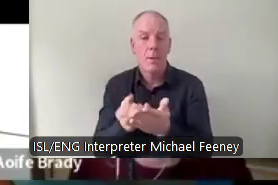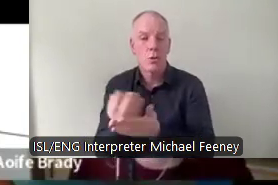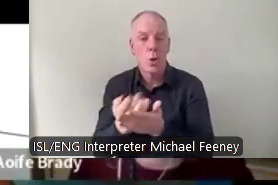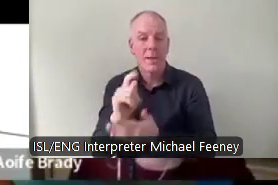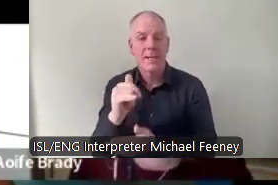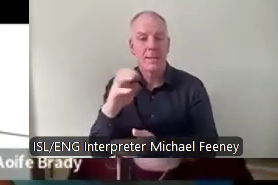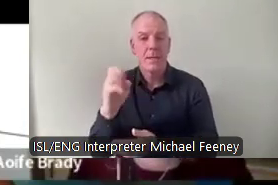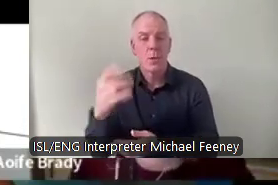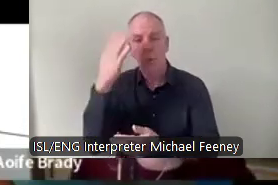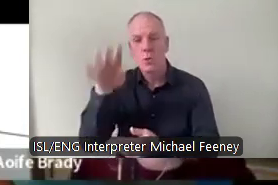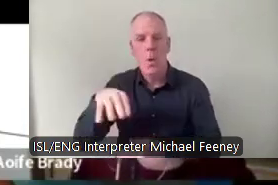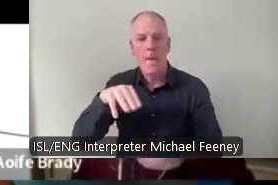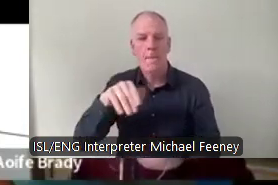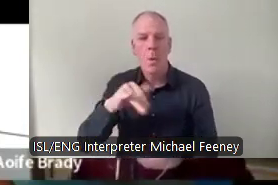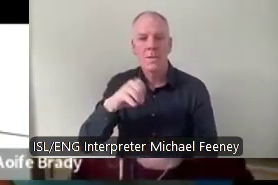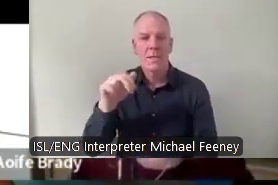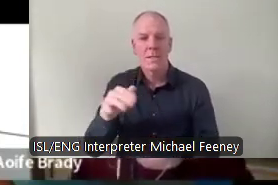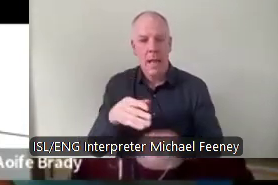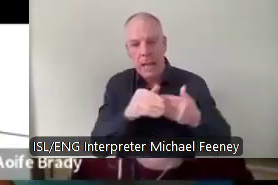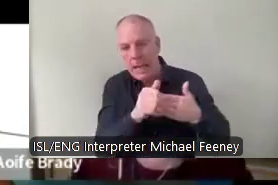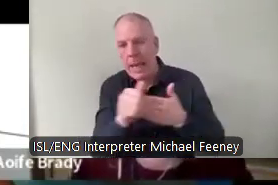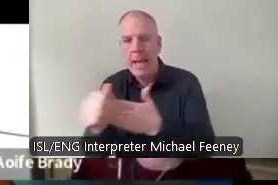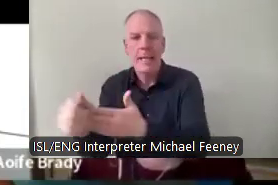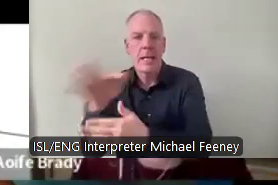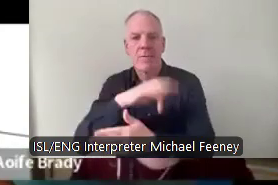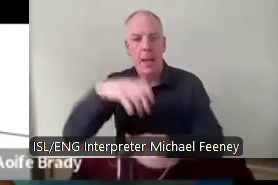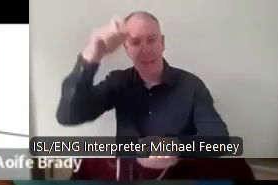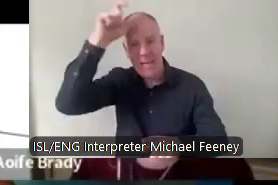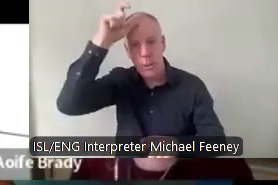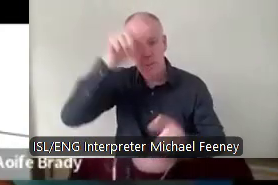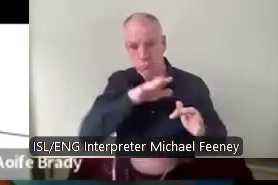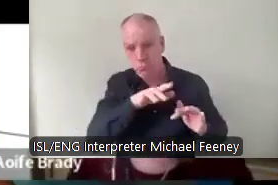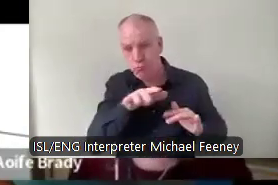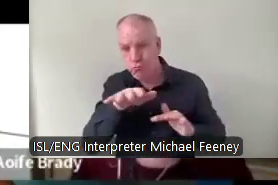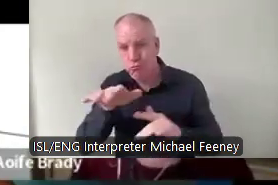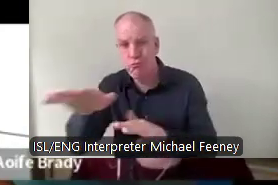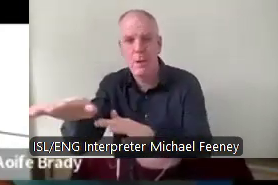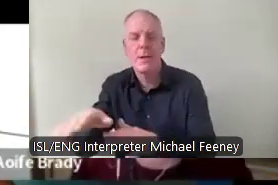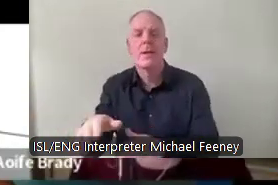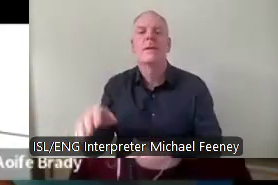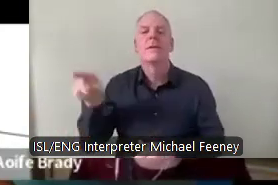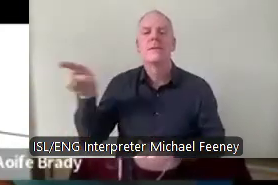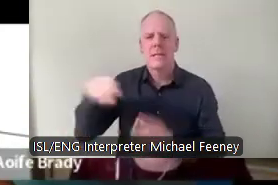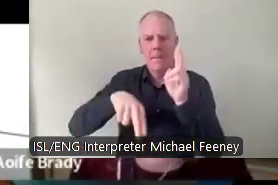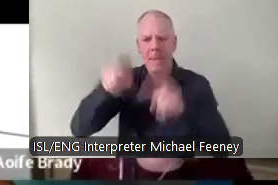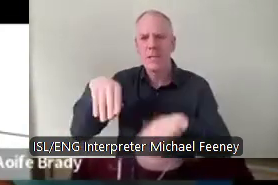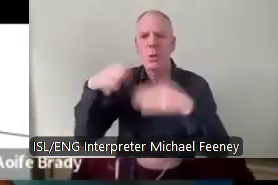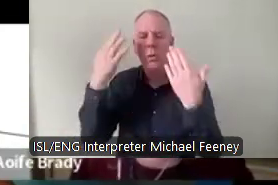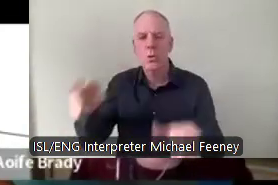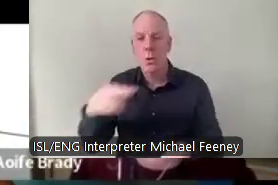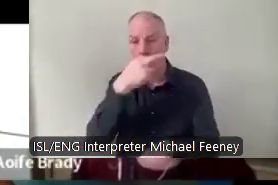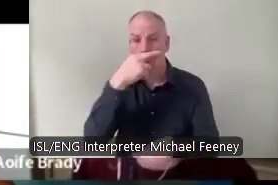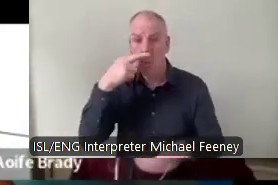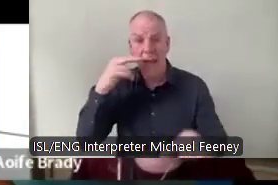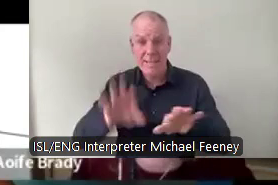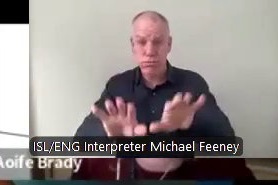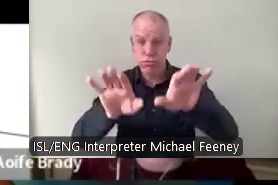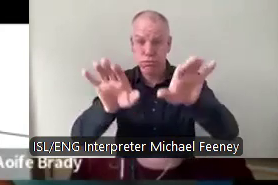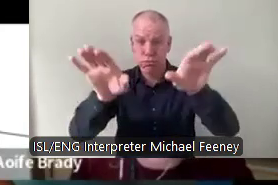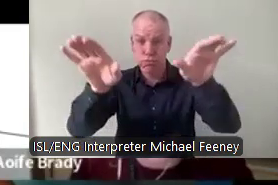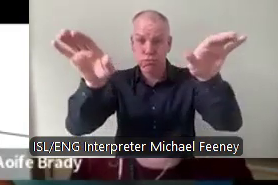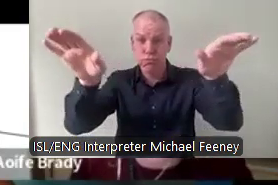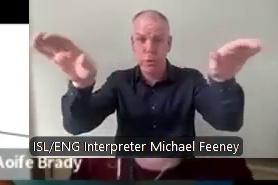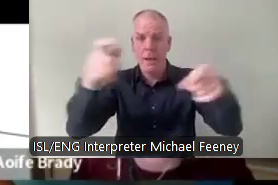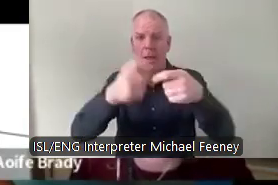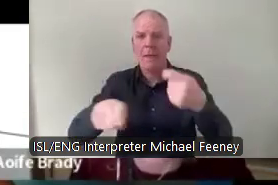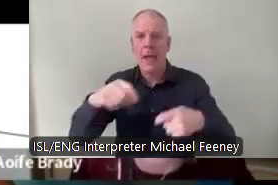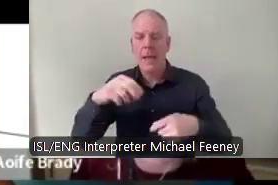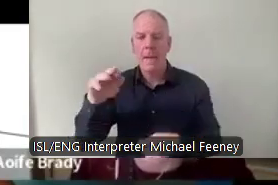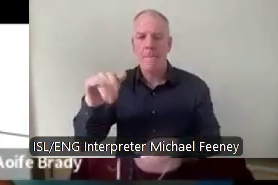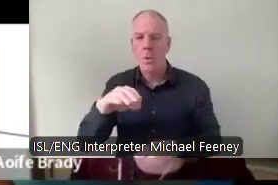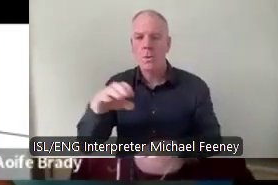Israelites out of Egypt. Mazzolino depicts the moment in which, having parted the Red Sea to bring his people to safety, Moses closes the waters on the pursuing Egyptian